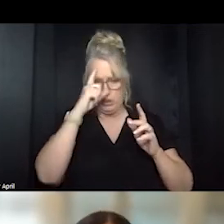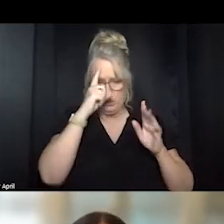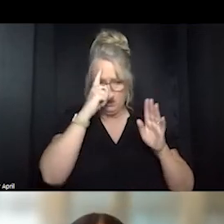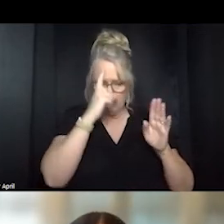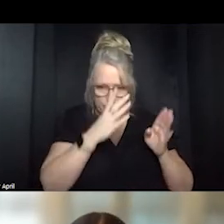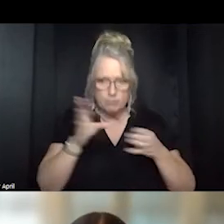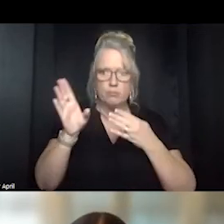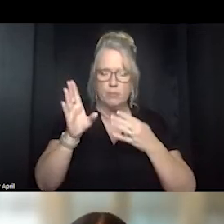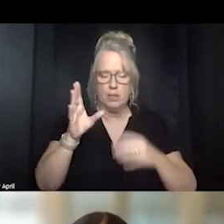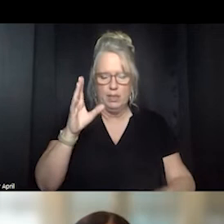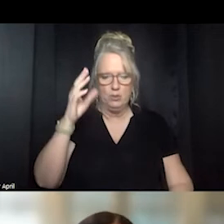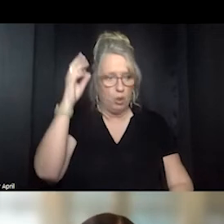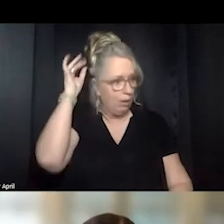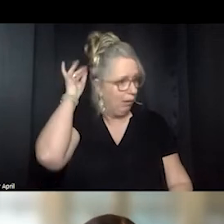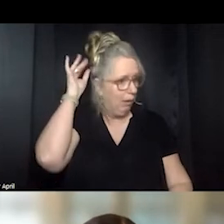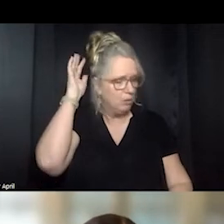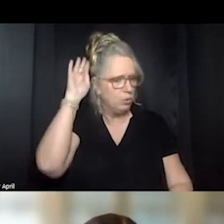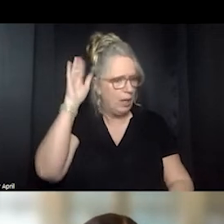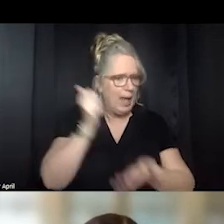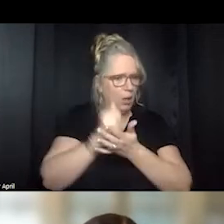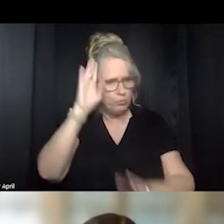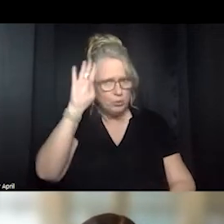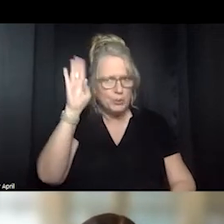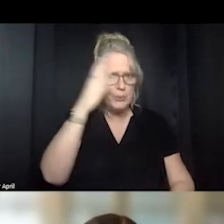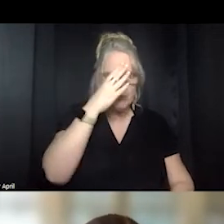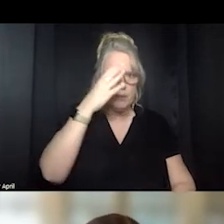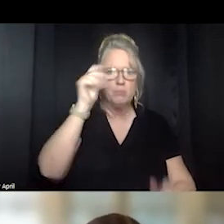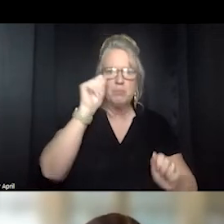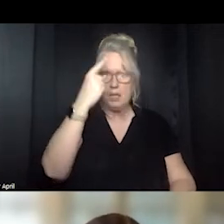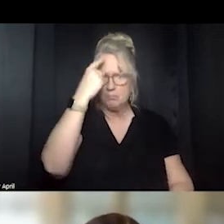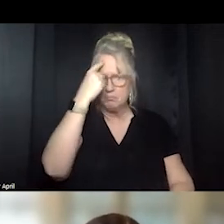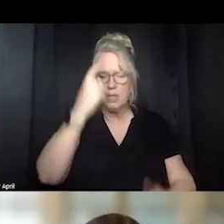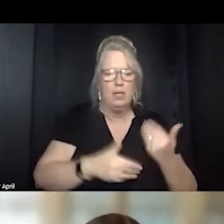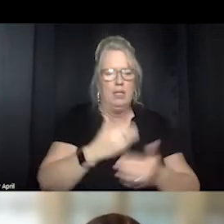PREFRONTAL CORTEX. DOES A GREAT JOB OF TALKING WHY THIS IS REALLY IMPORTANT.